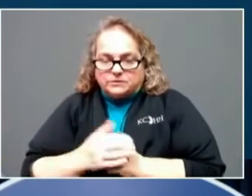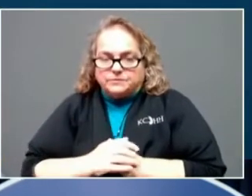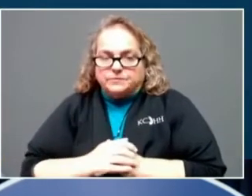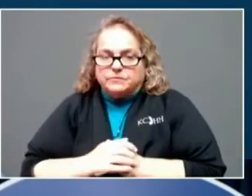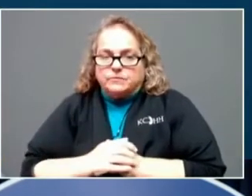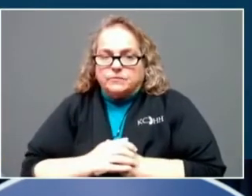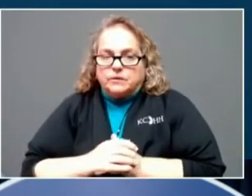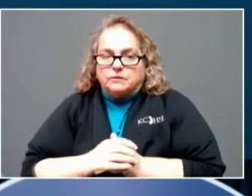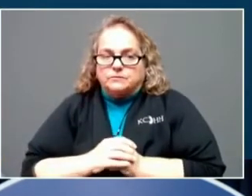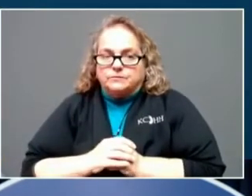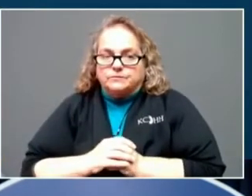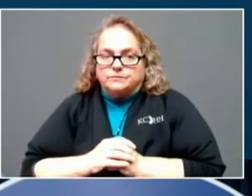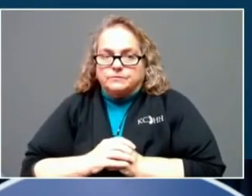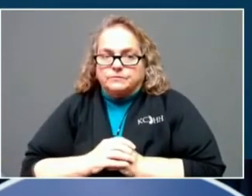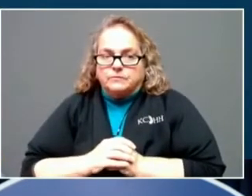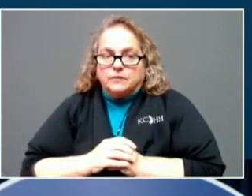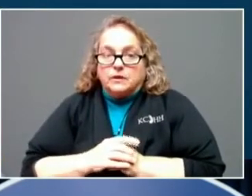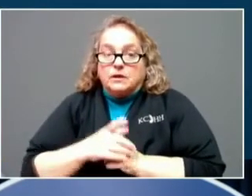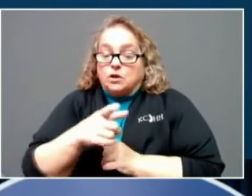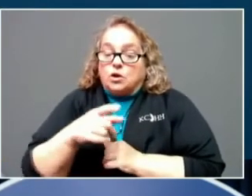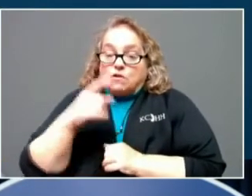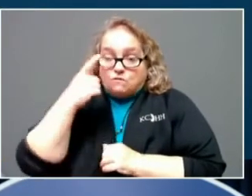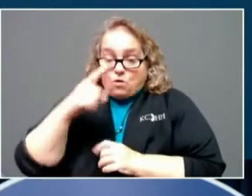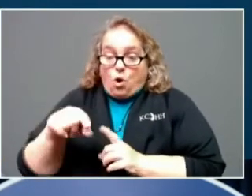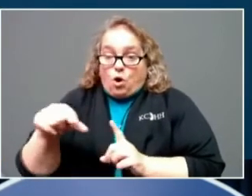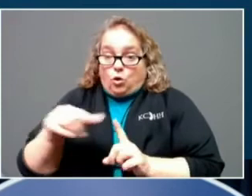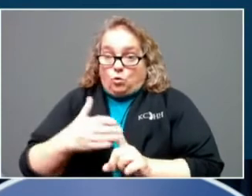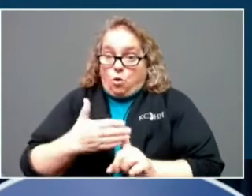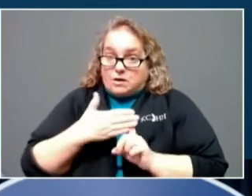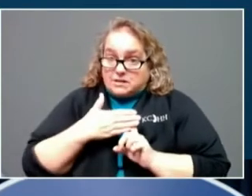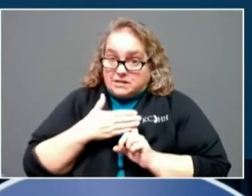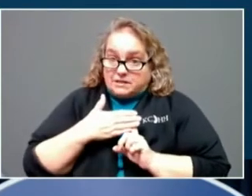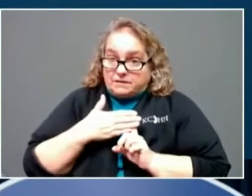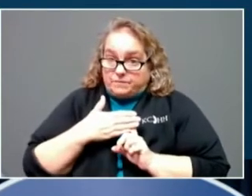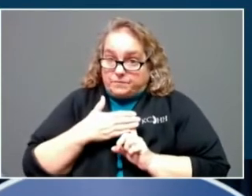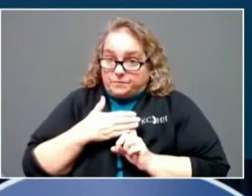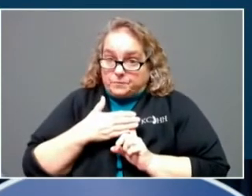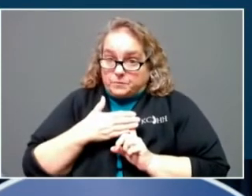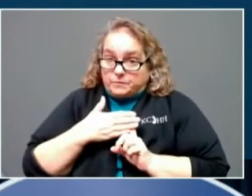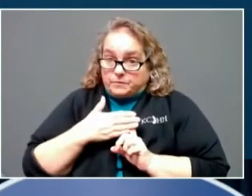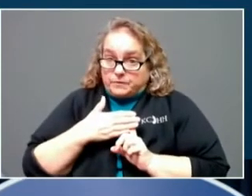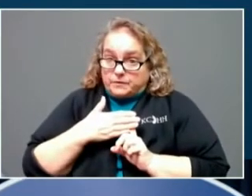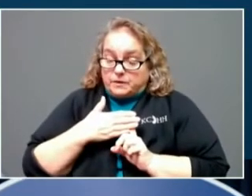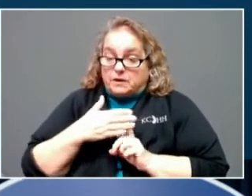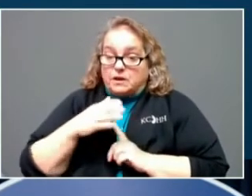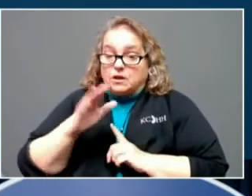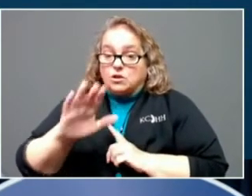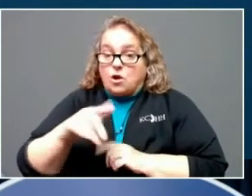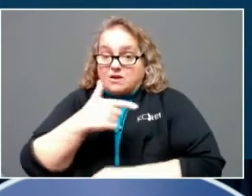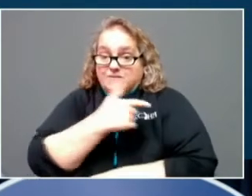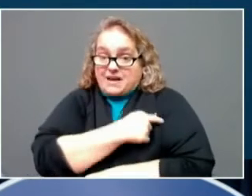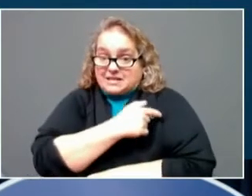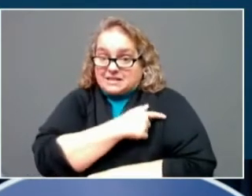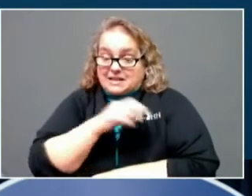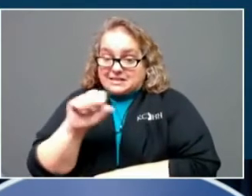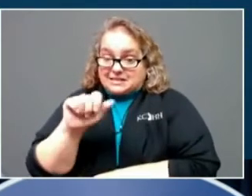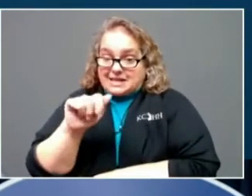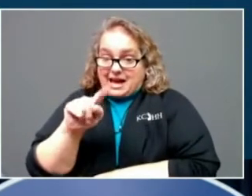this is for quarantine. This is where your vaccination status starts to impact this year. If you are